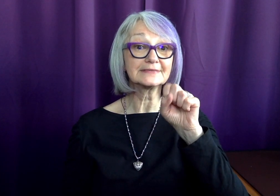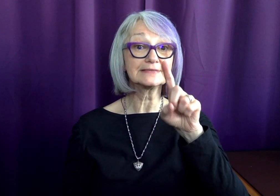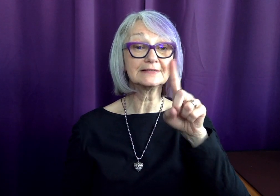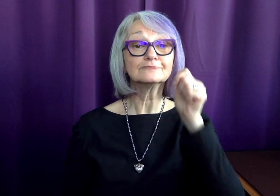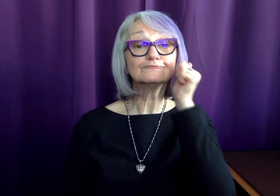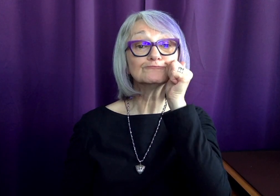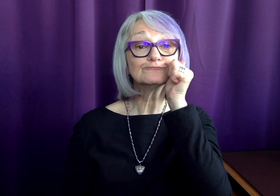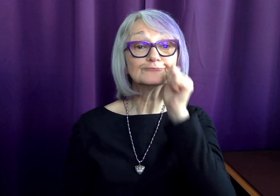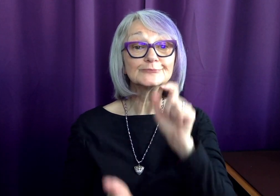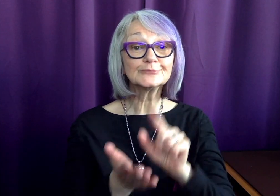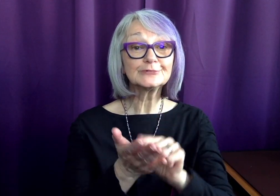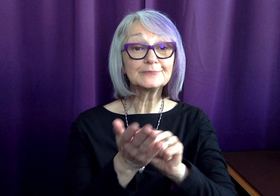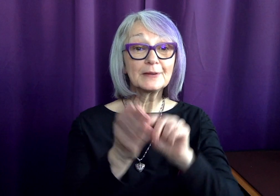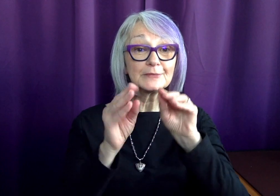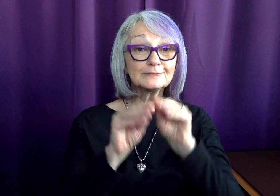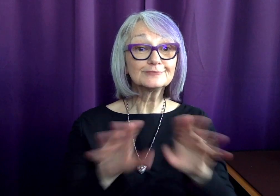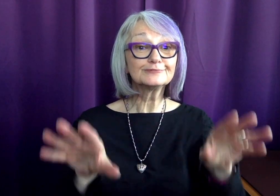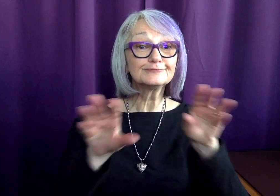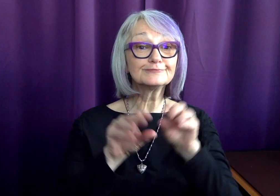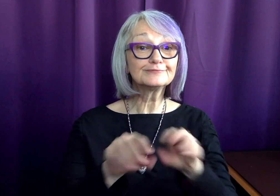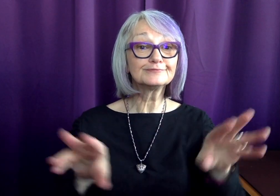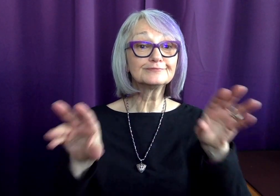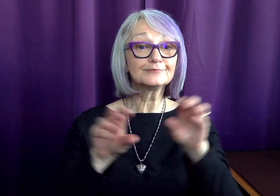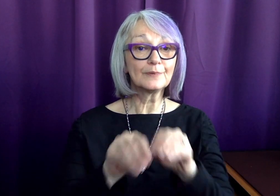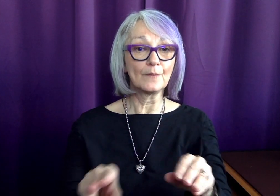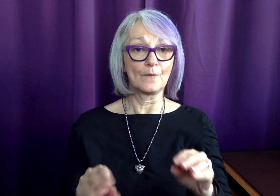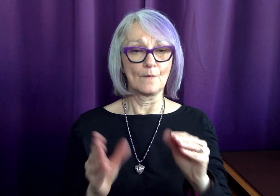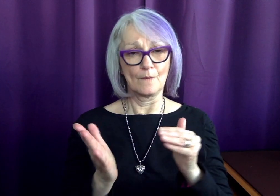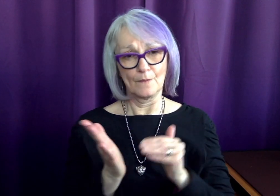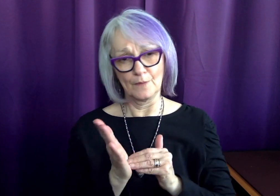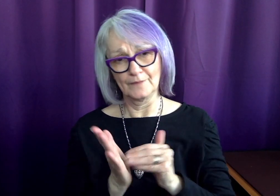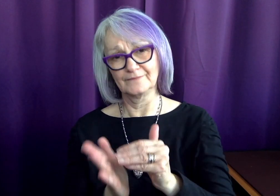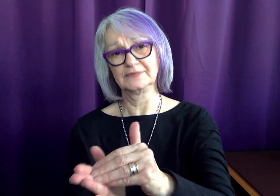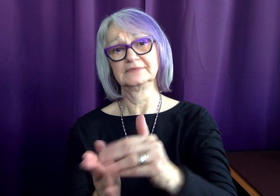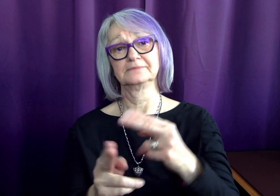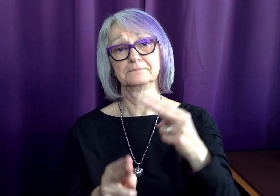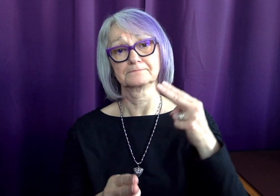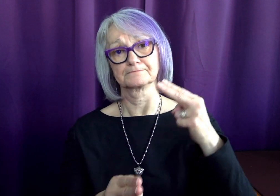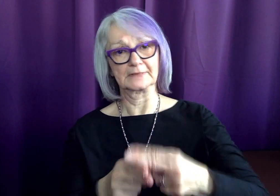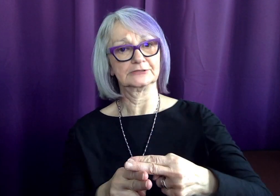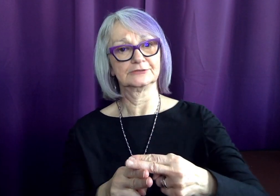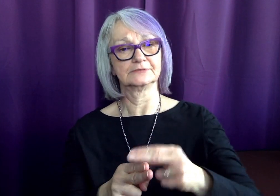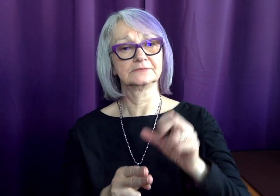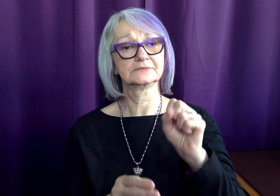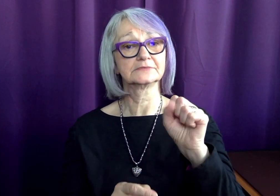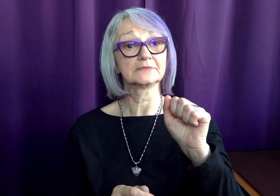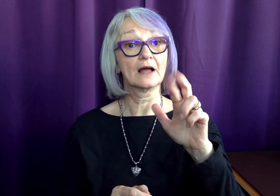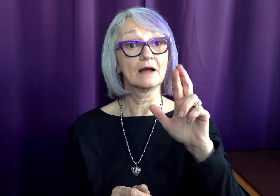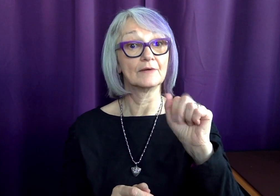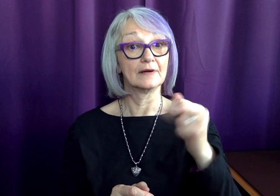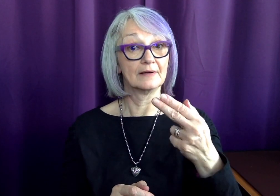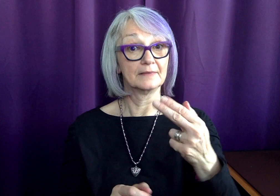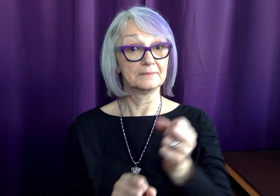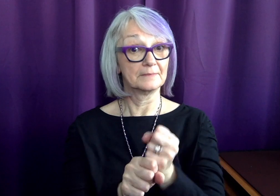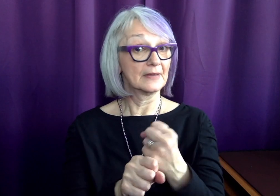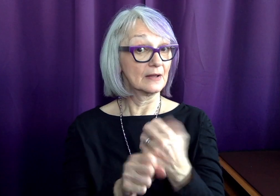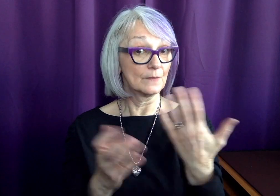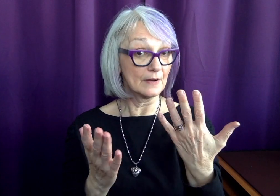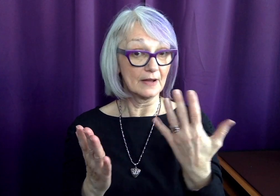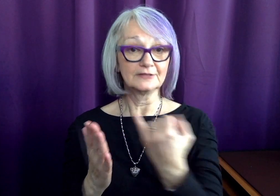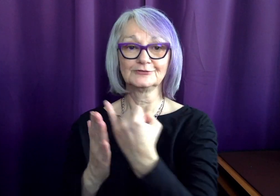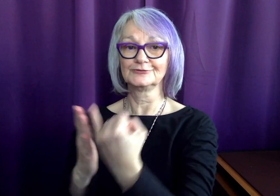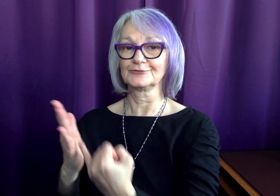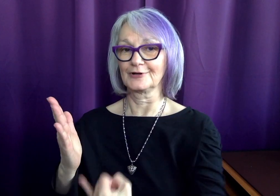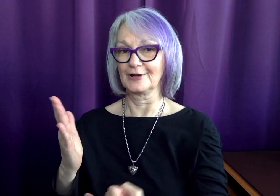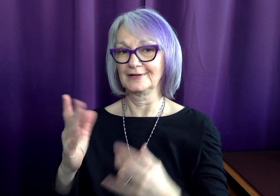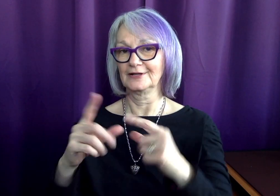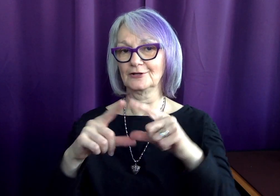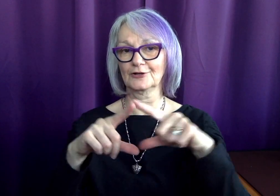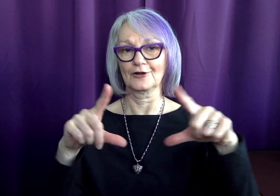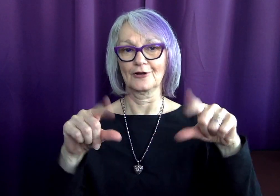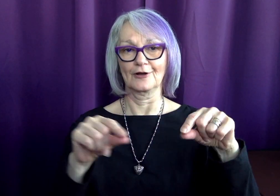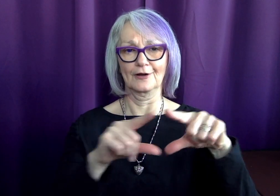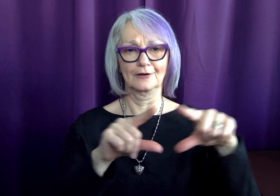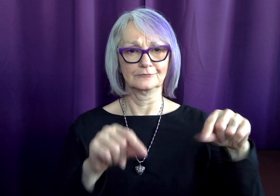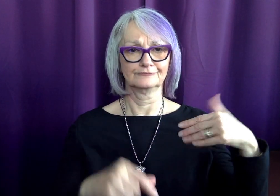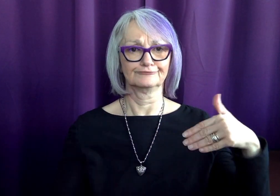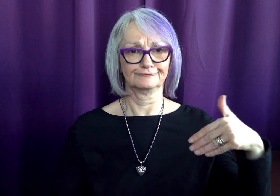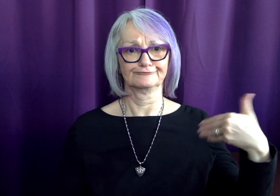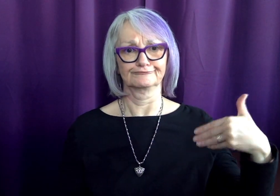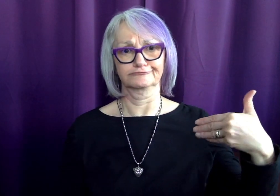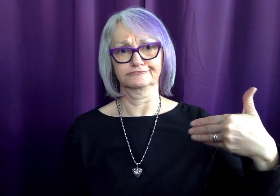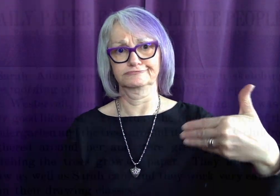The RSD daily newspaper often mentions Sarah making drawings and cards